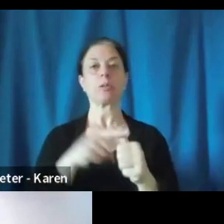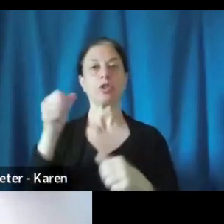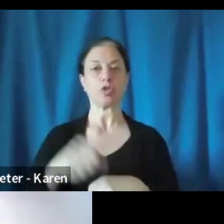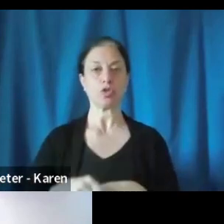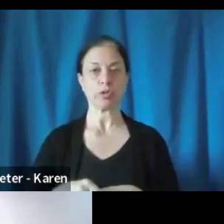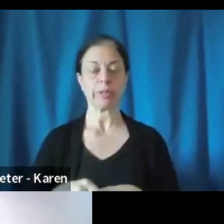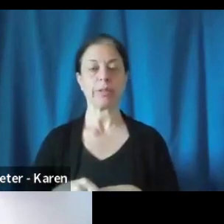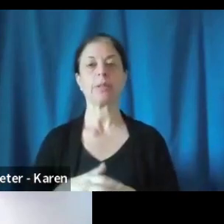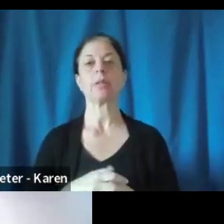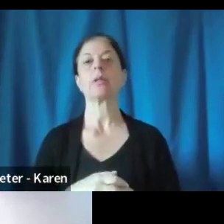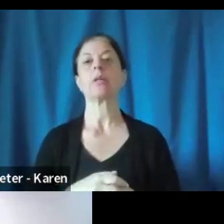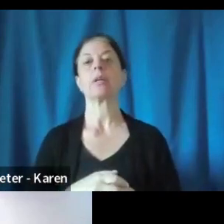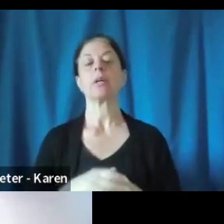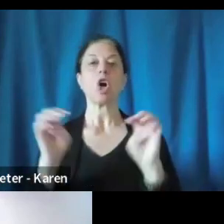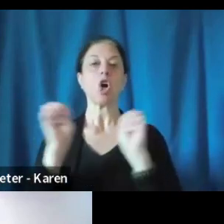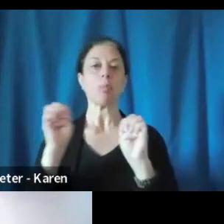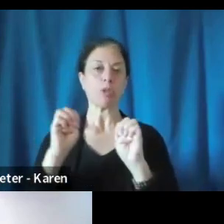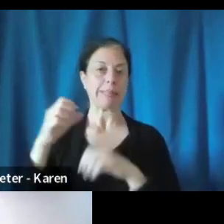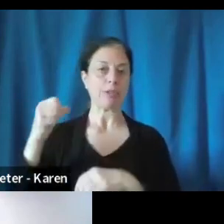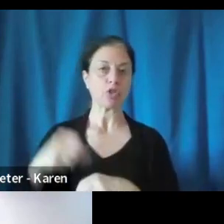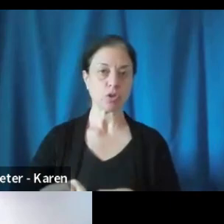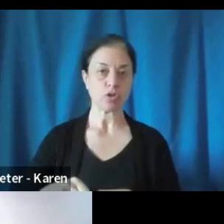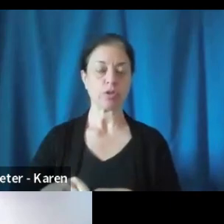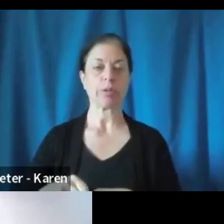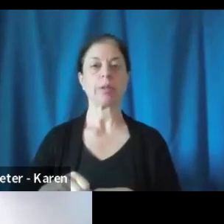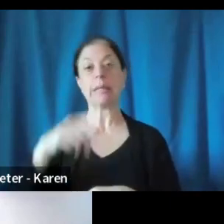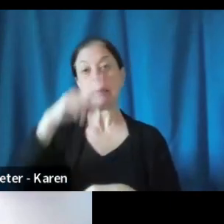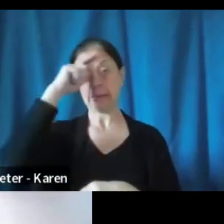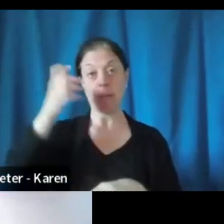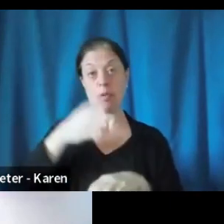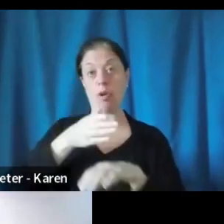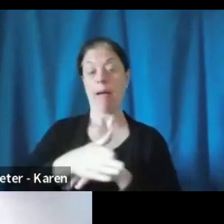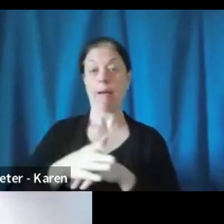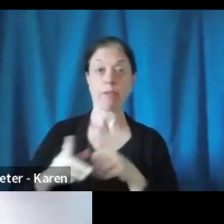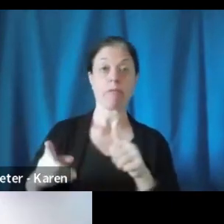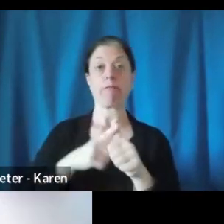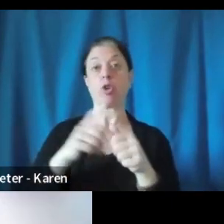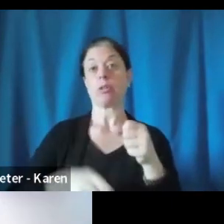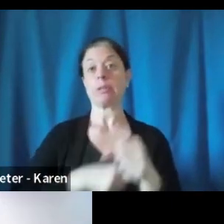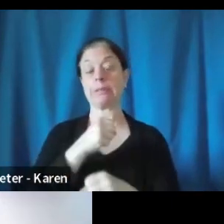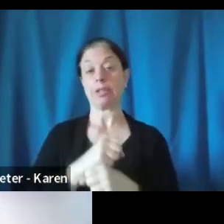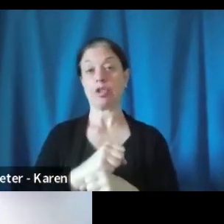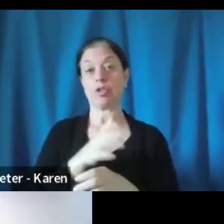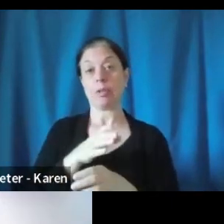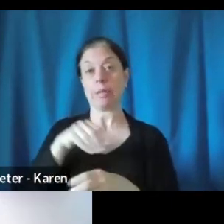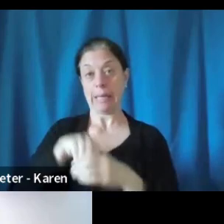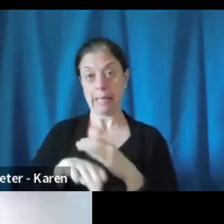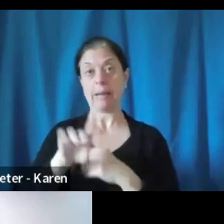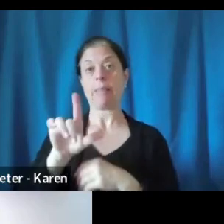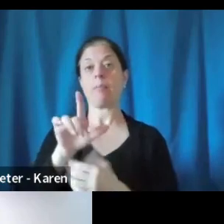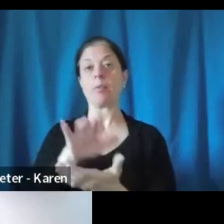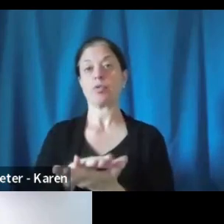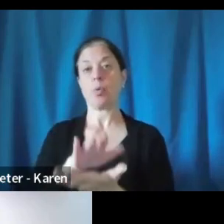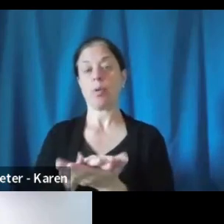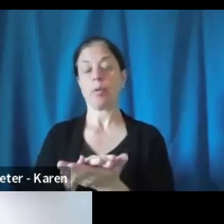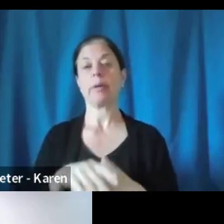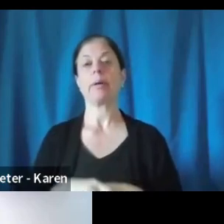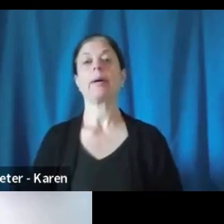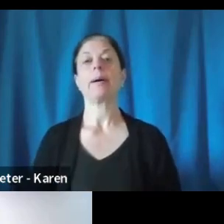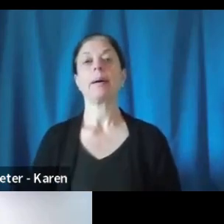And that became super important when I had my first surgery, an emergency surgery the summer after my first year